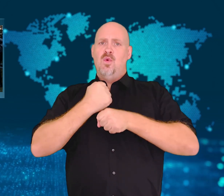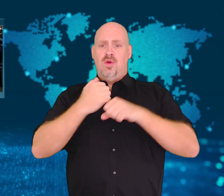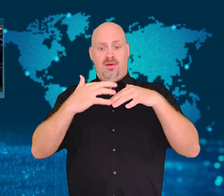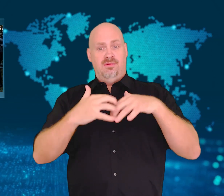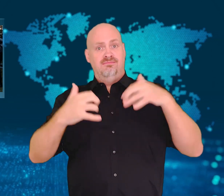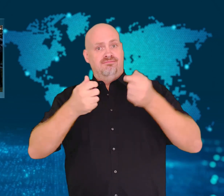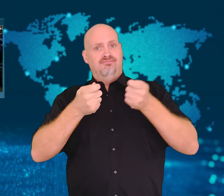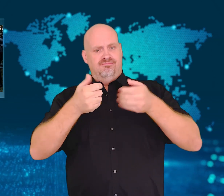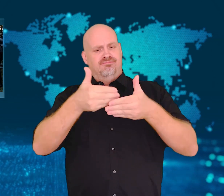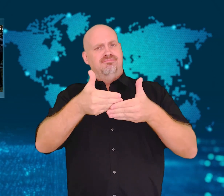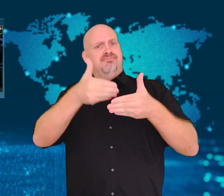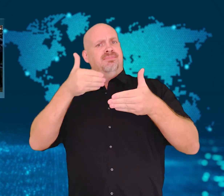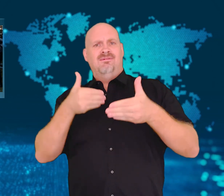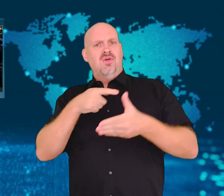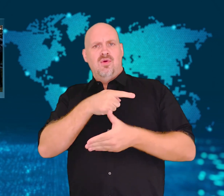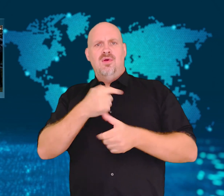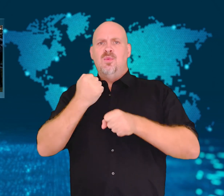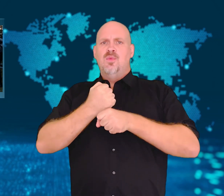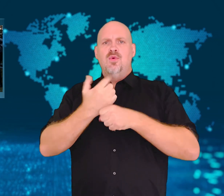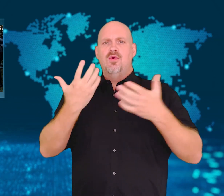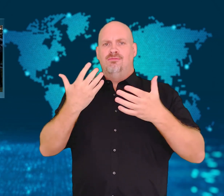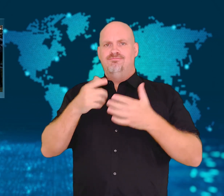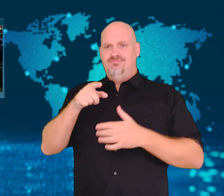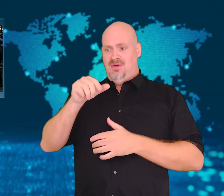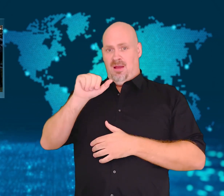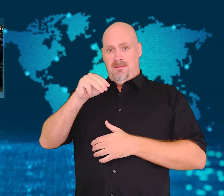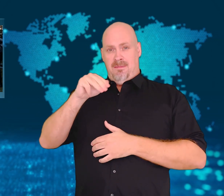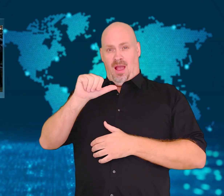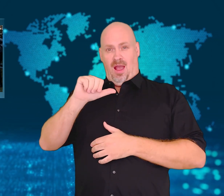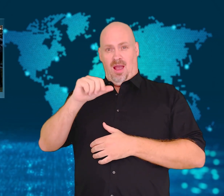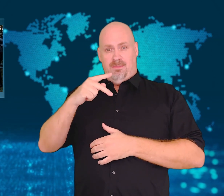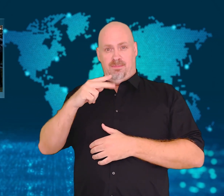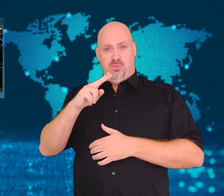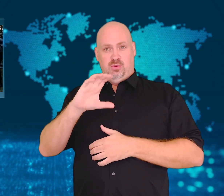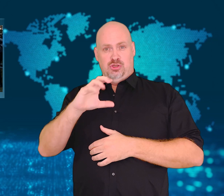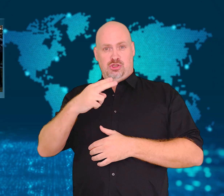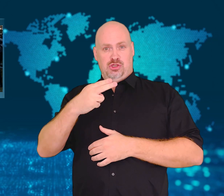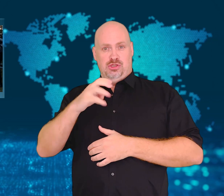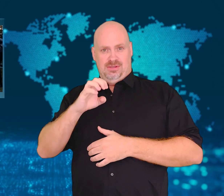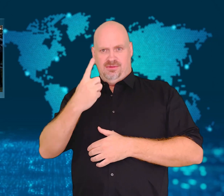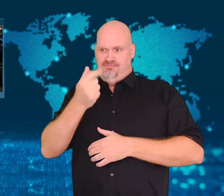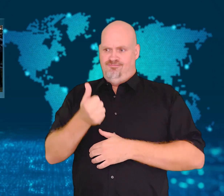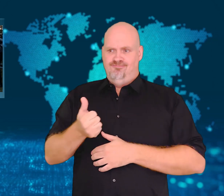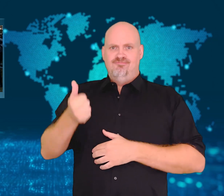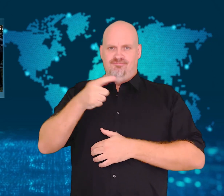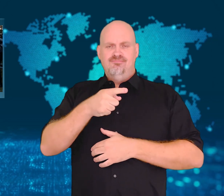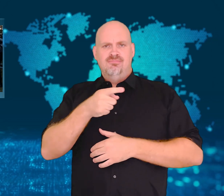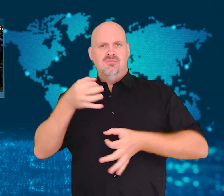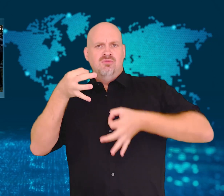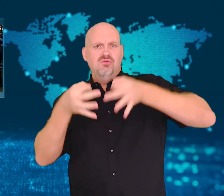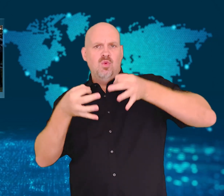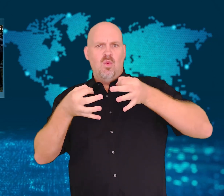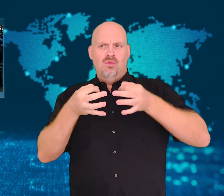as a defense lawyer for one of the Mapuche leaders.